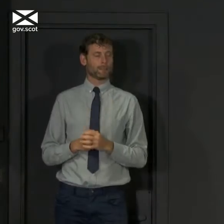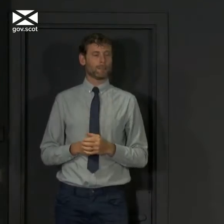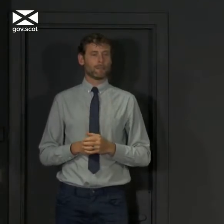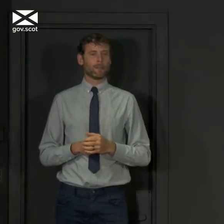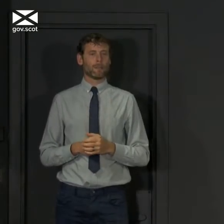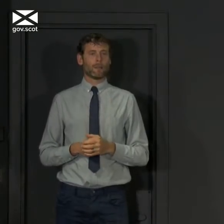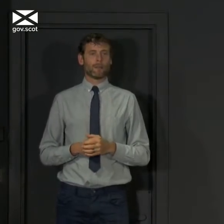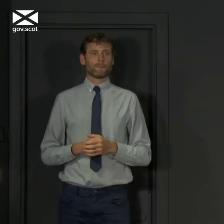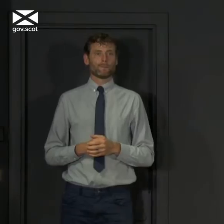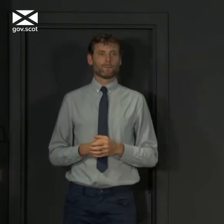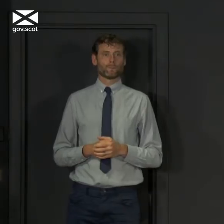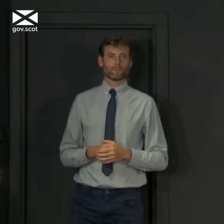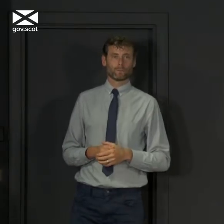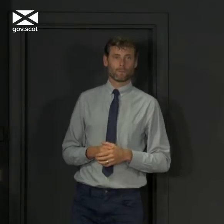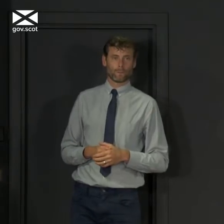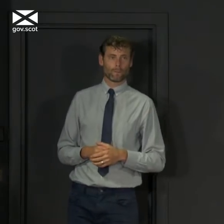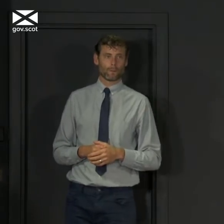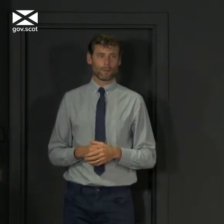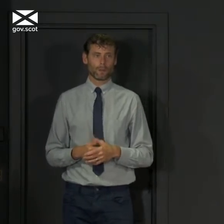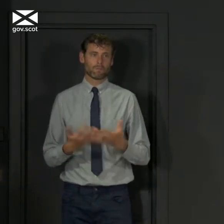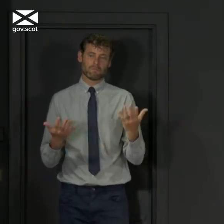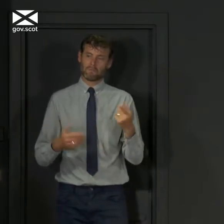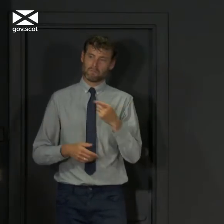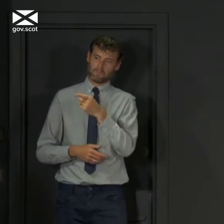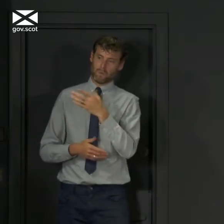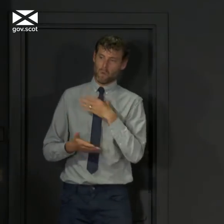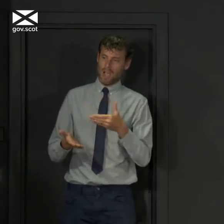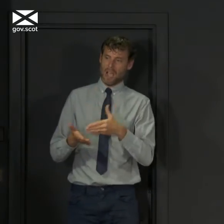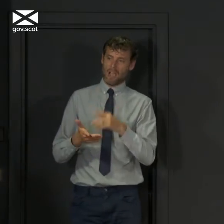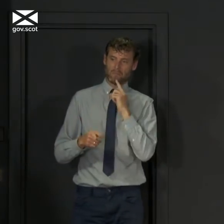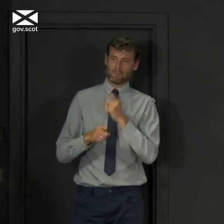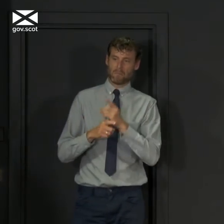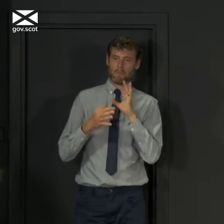So two general points, Fiona might want to say a little bit more about advice to business